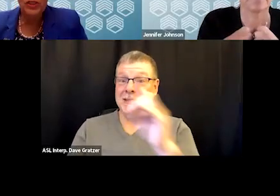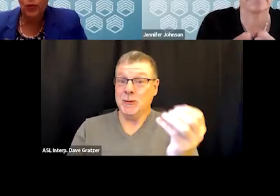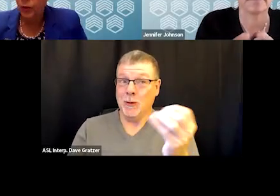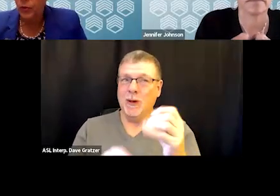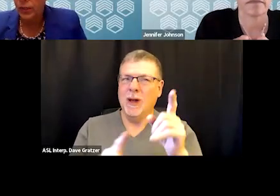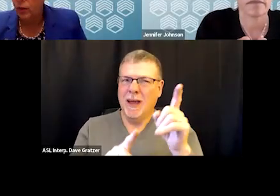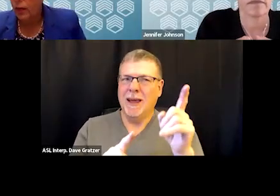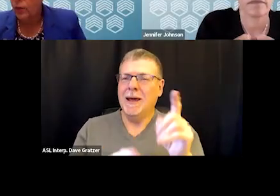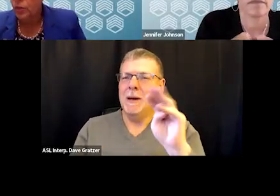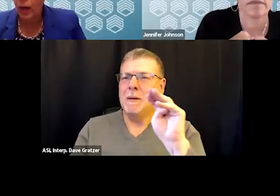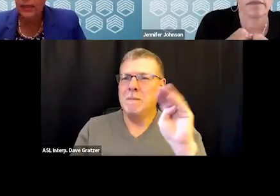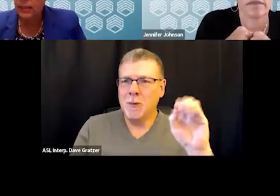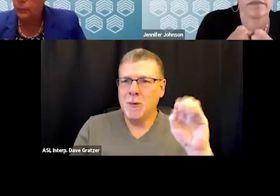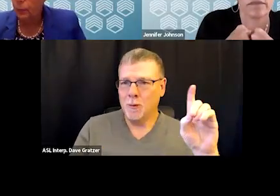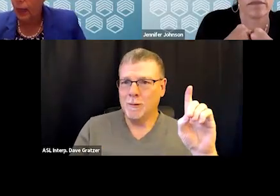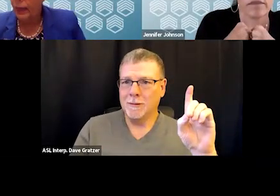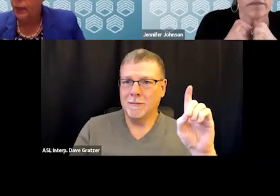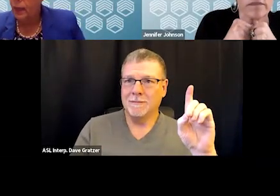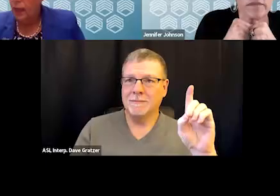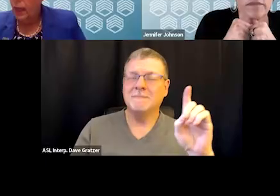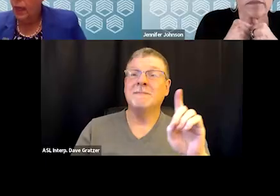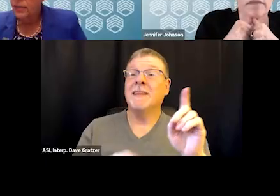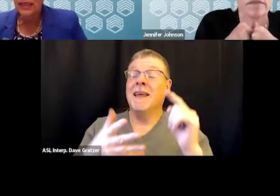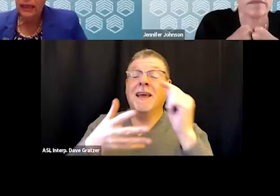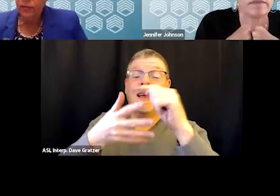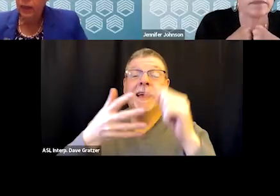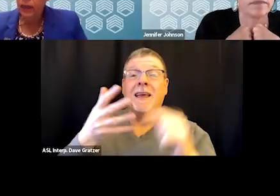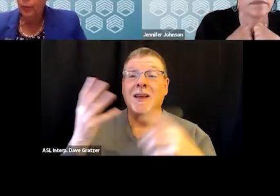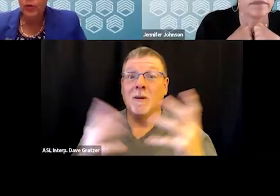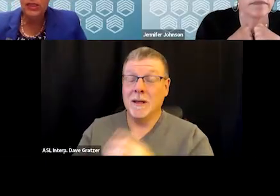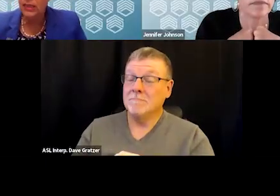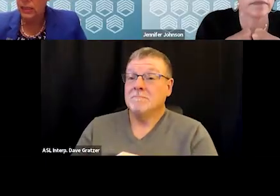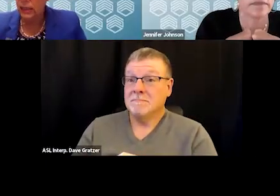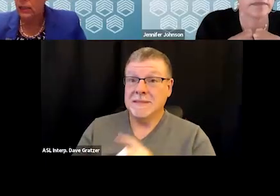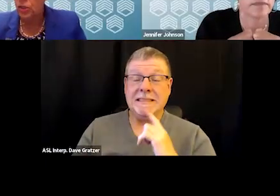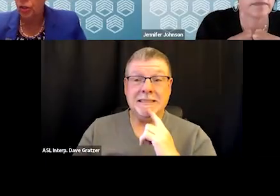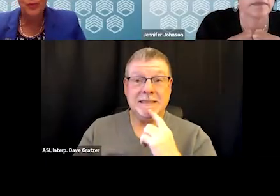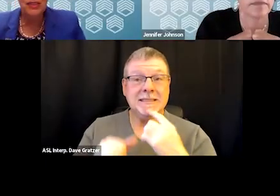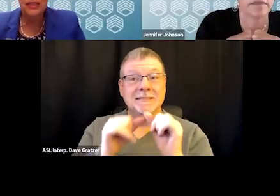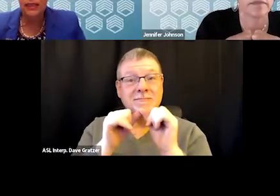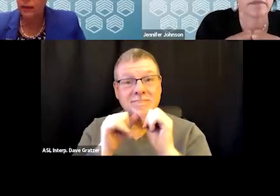mood disorders that are characterized by, uh, significant persistent disturbances